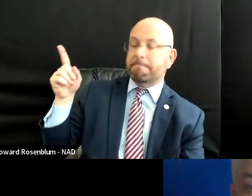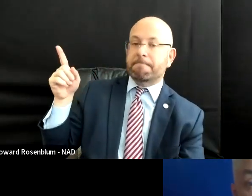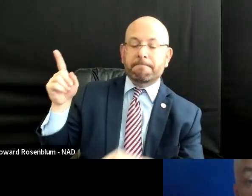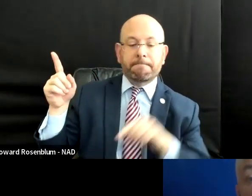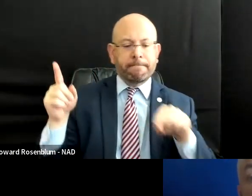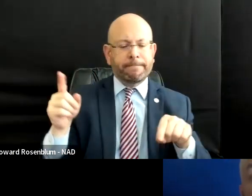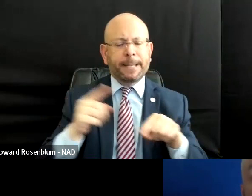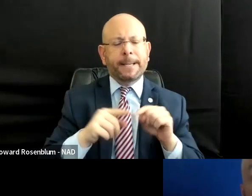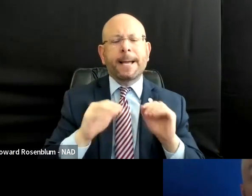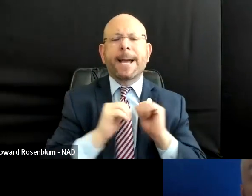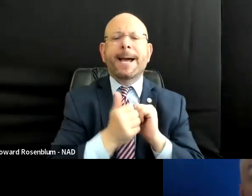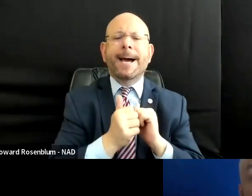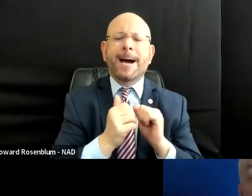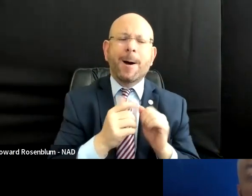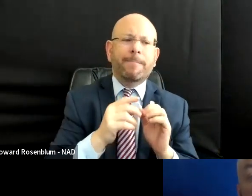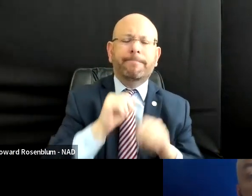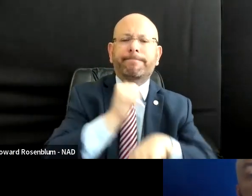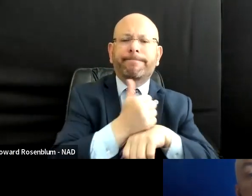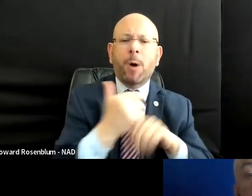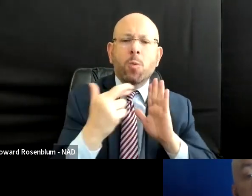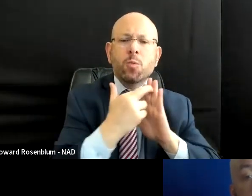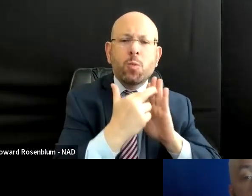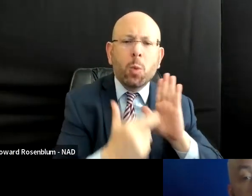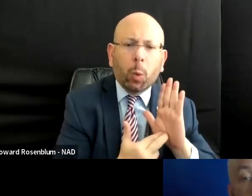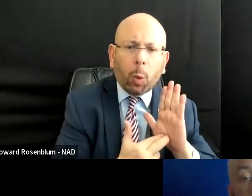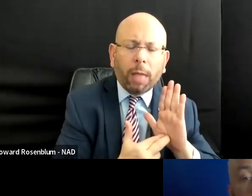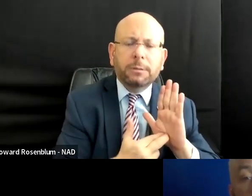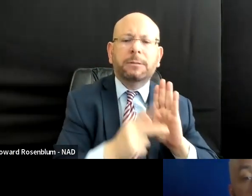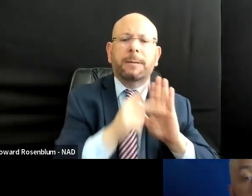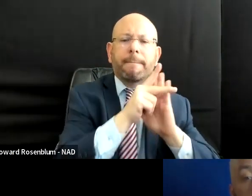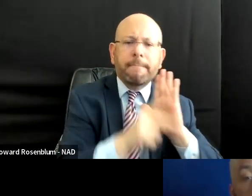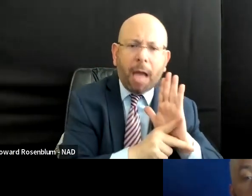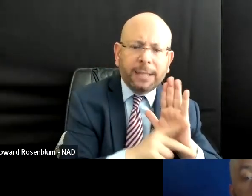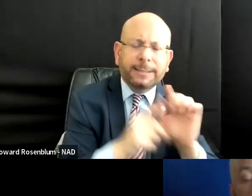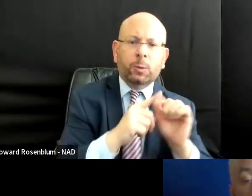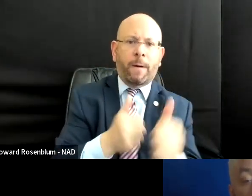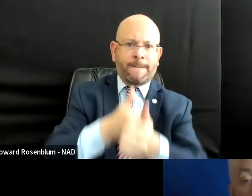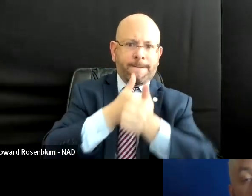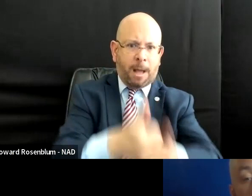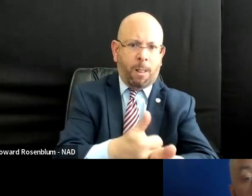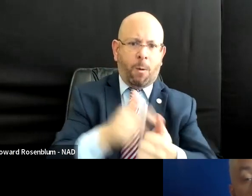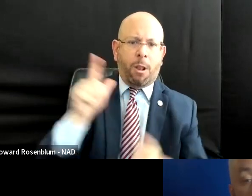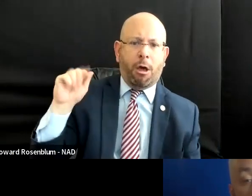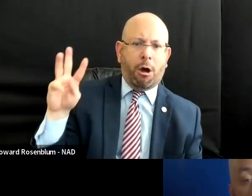to resolve resolve that.